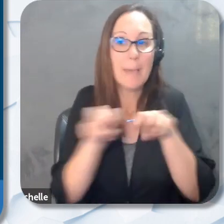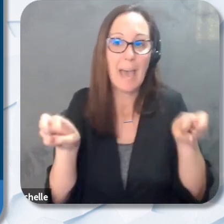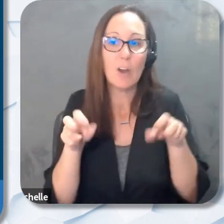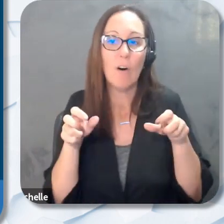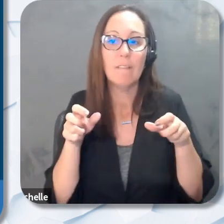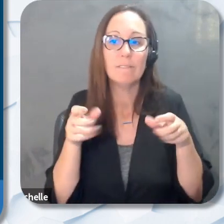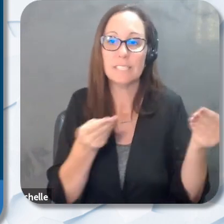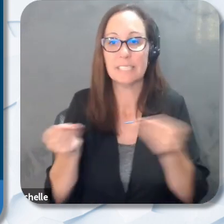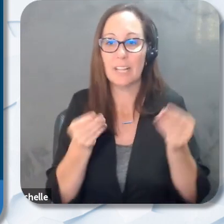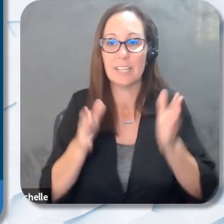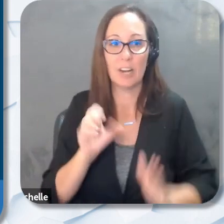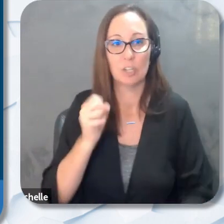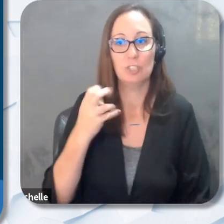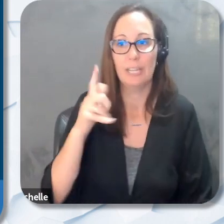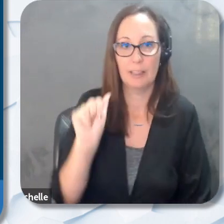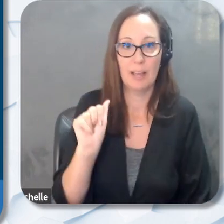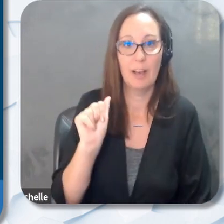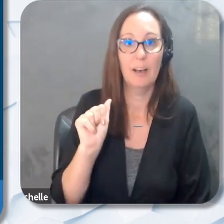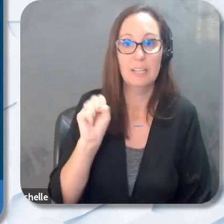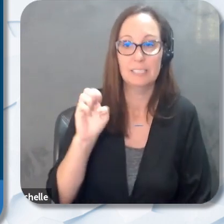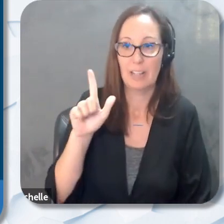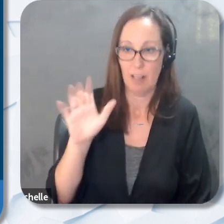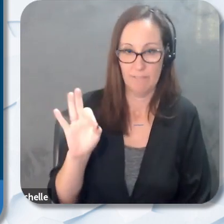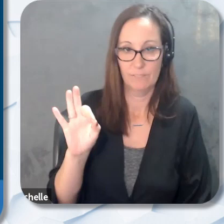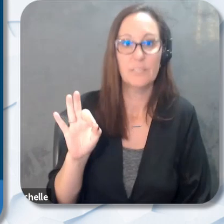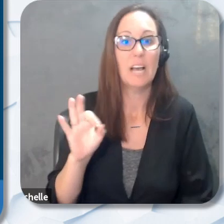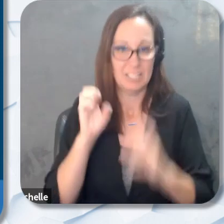versus us self education administrator in the early learning and care division